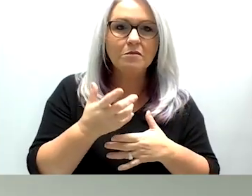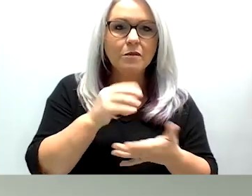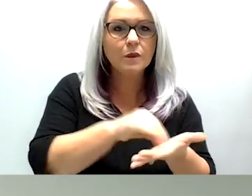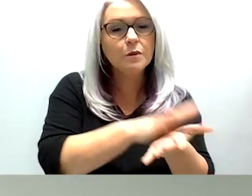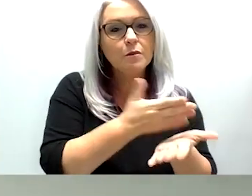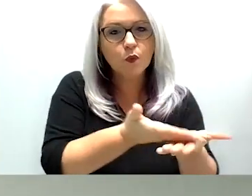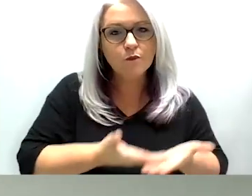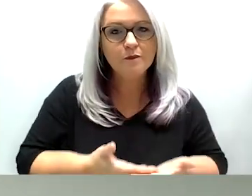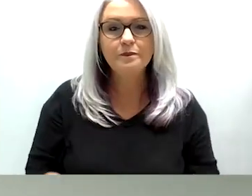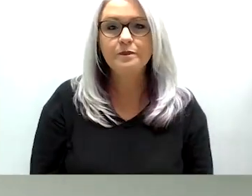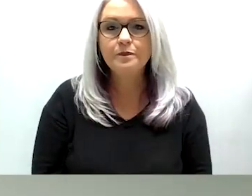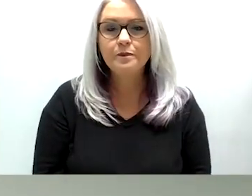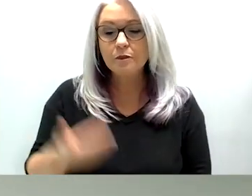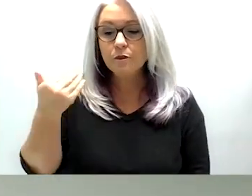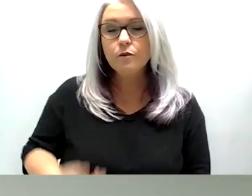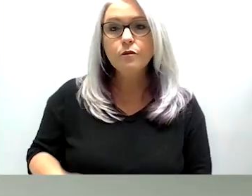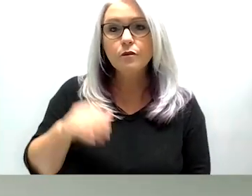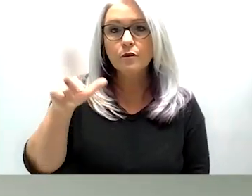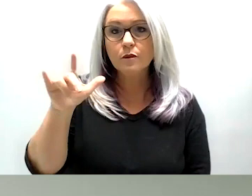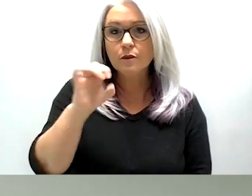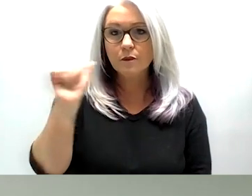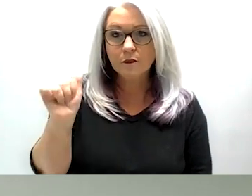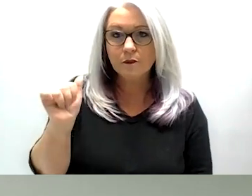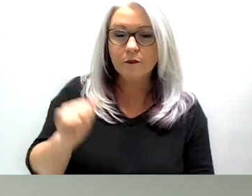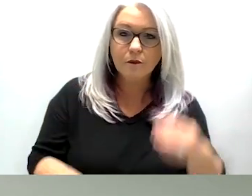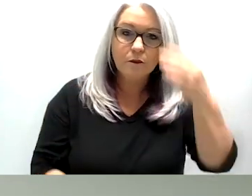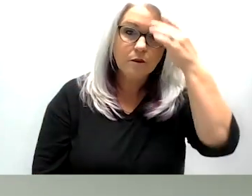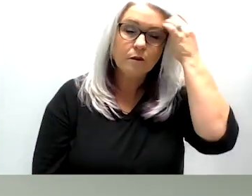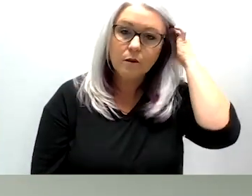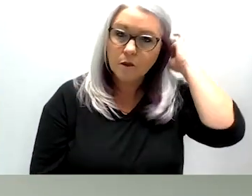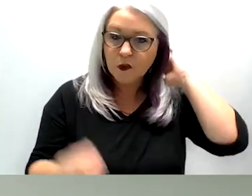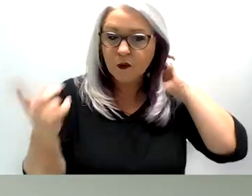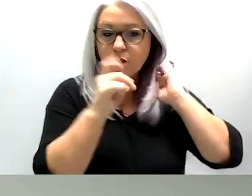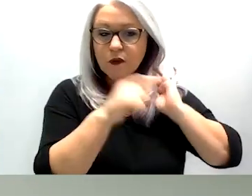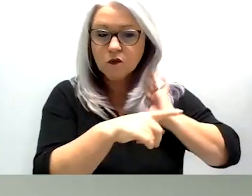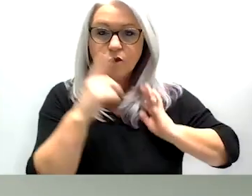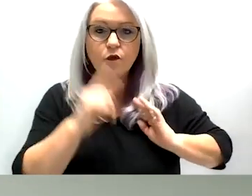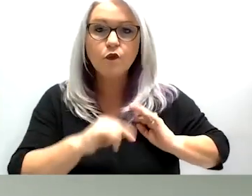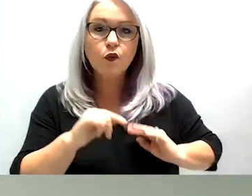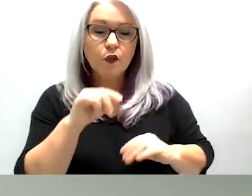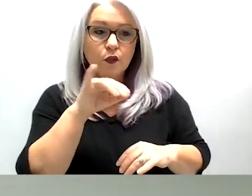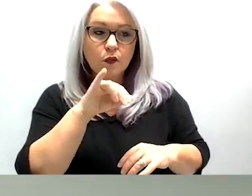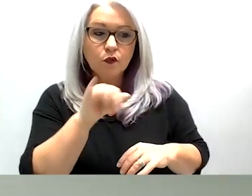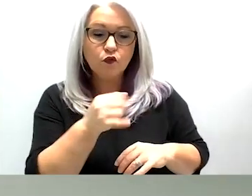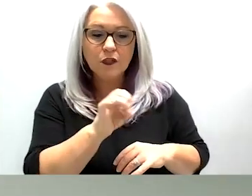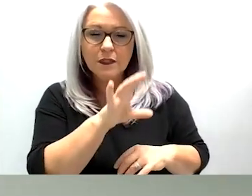Yes. LISA McCORKELL: Question for Jessica for applying for disability benefits though, is